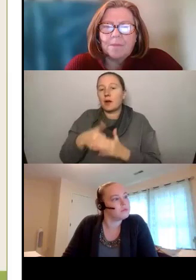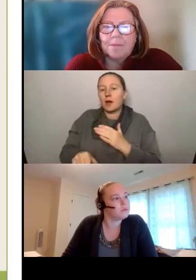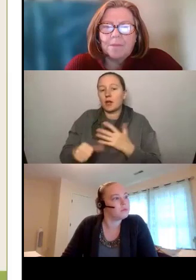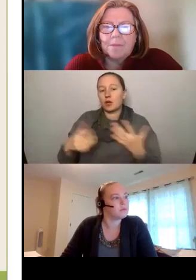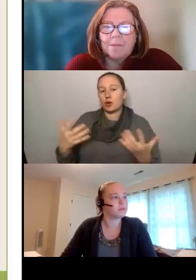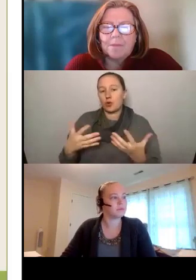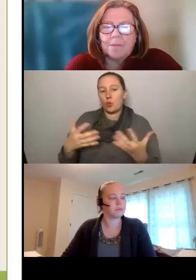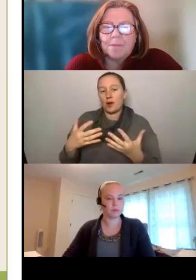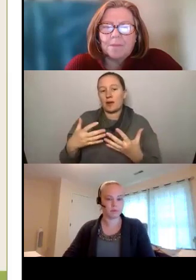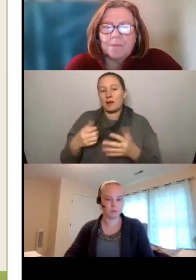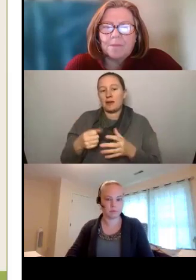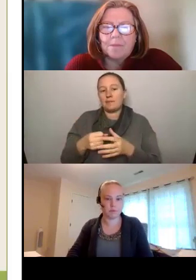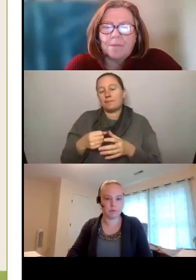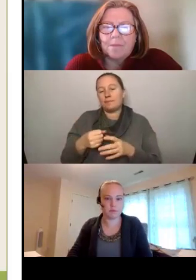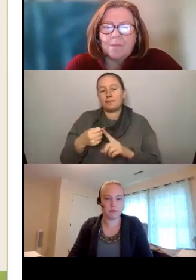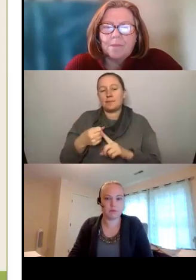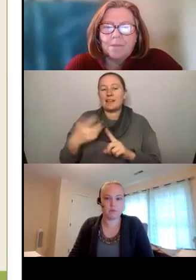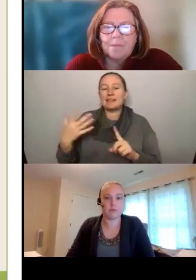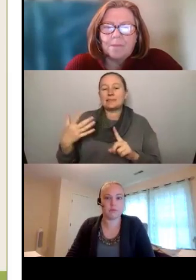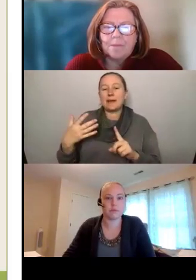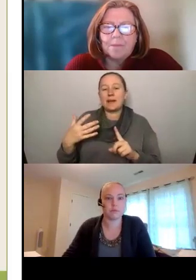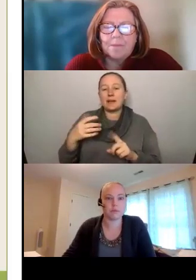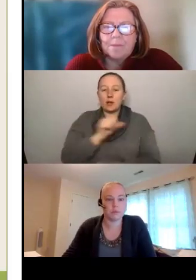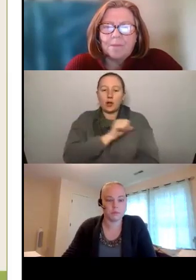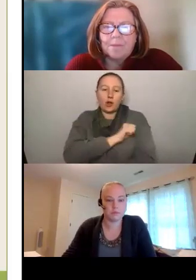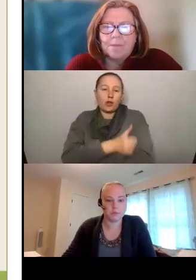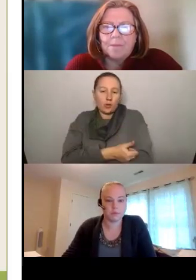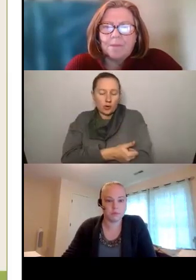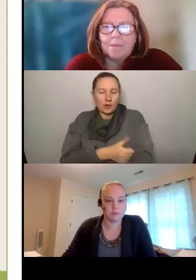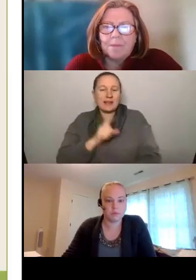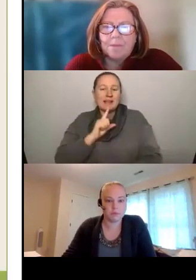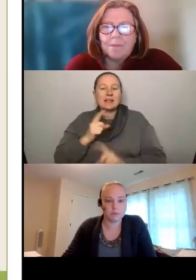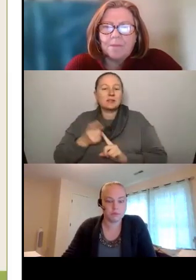which is the automatic process when you're within 90 days,